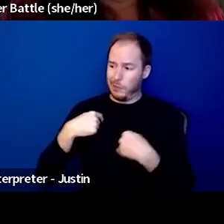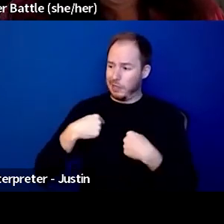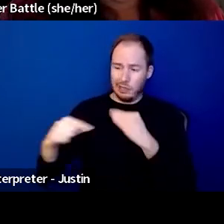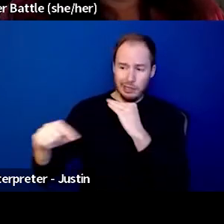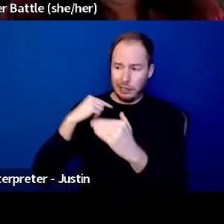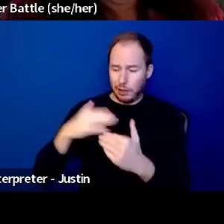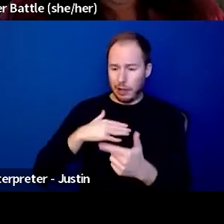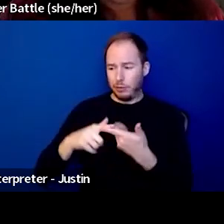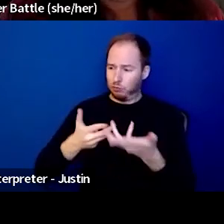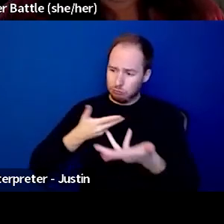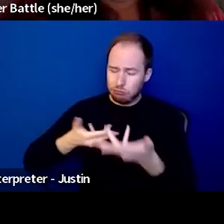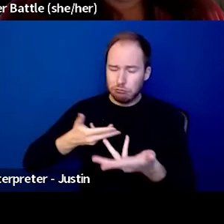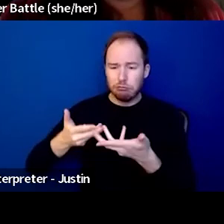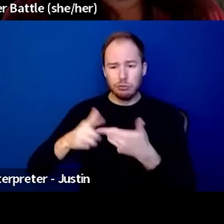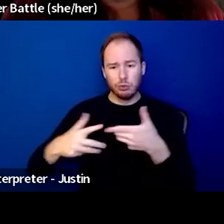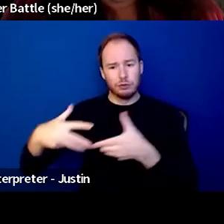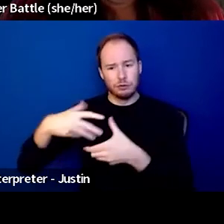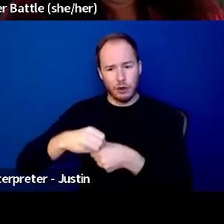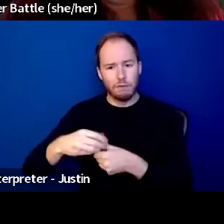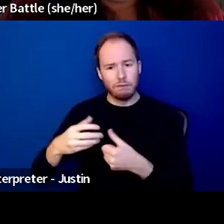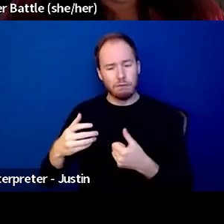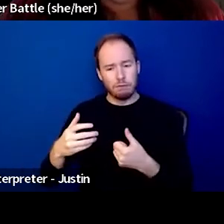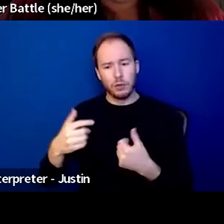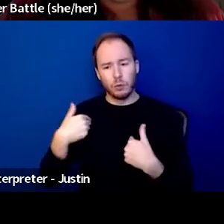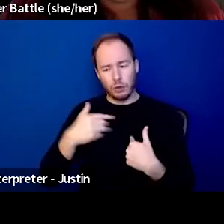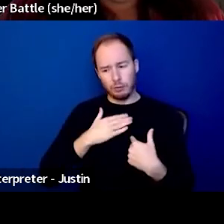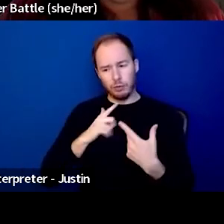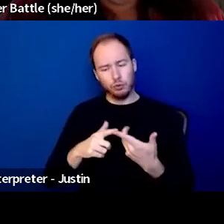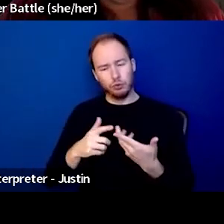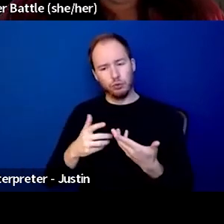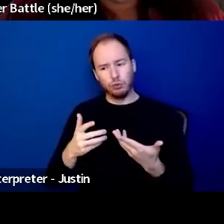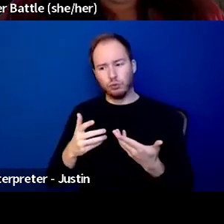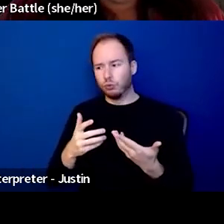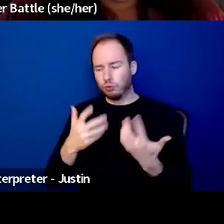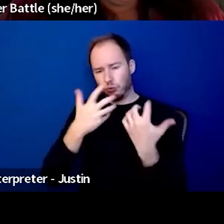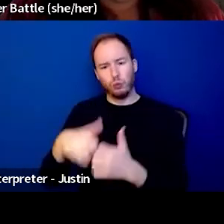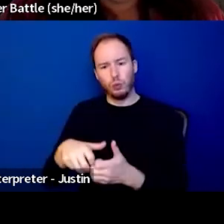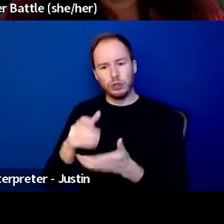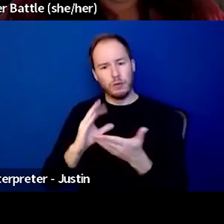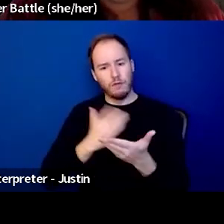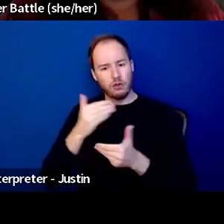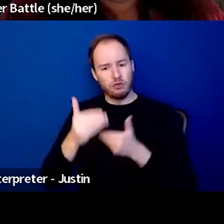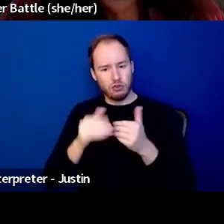or John, or any of us that are doing this work, and we're happy to talk you through some of our strategies as well.